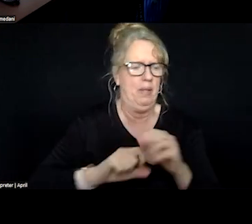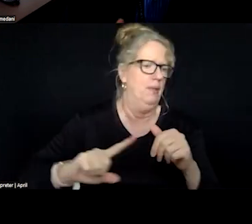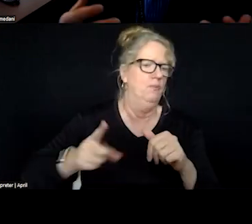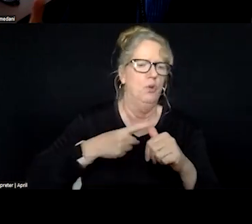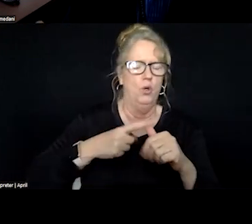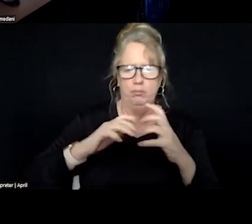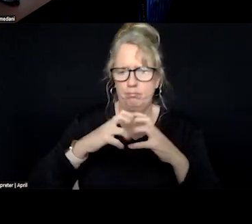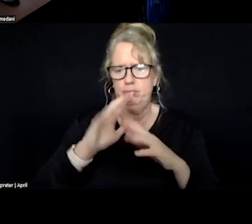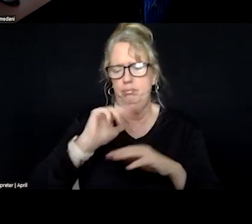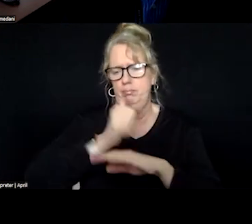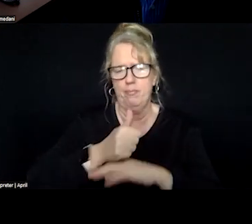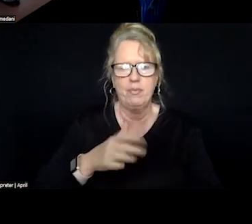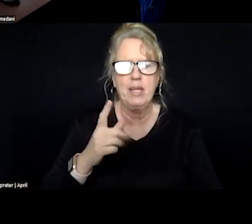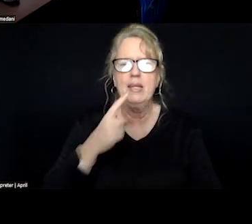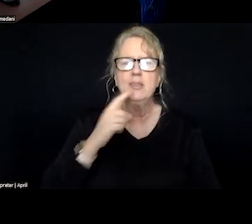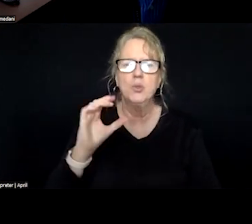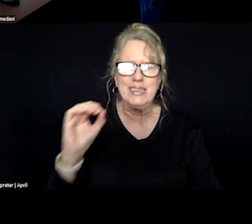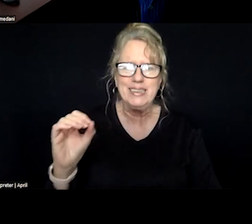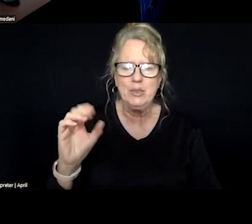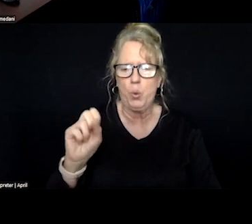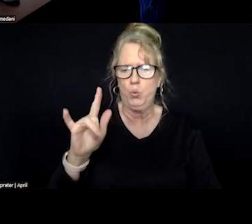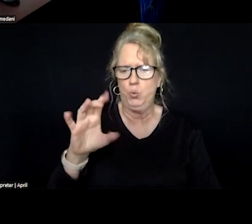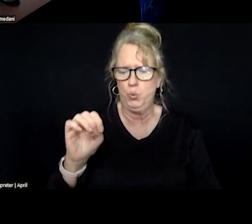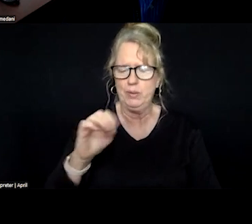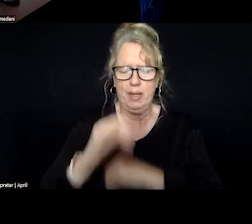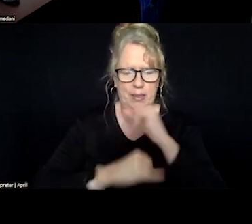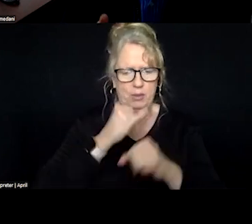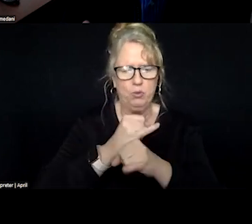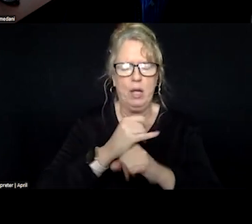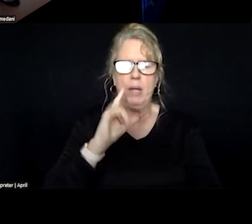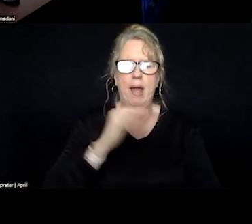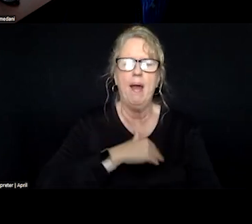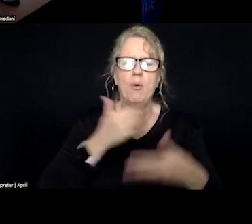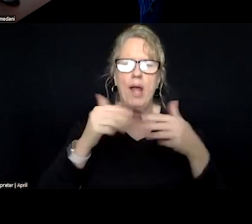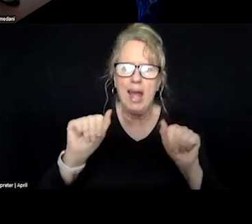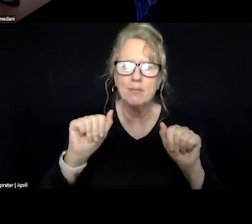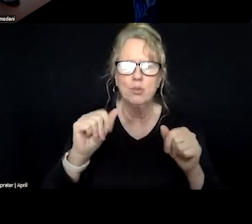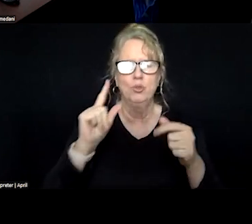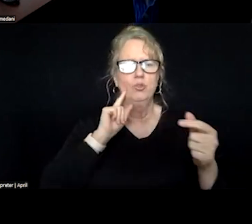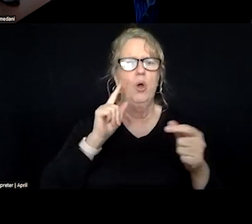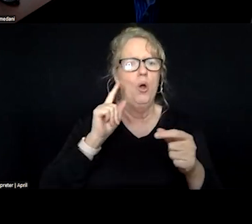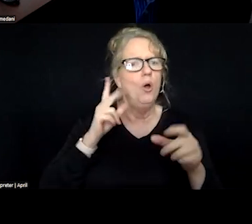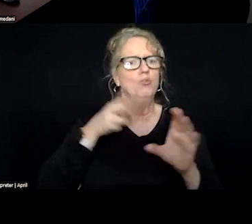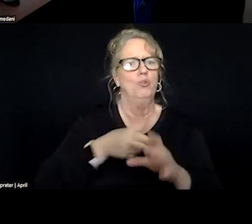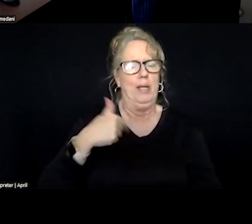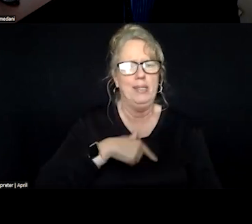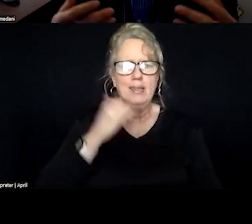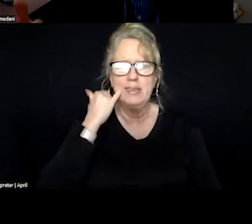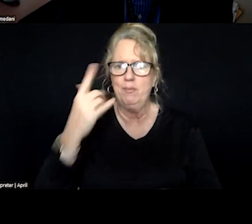I ALSO MENTIONED THE INTERNATIONAL SUMMIT.